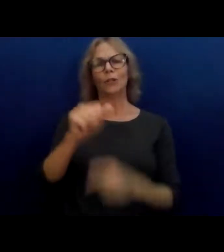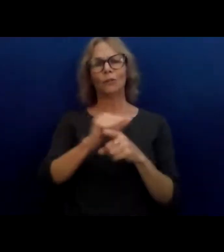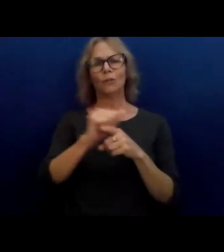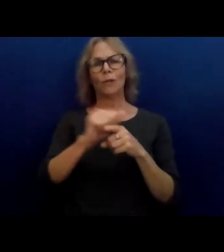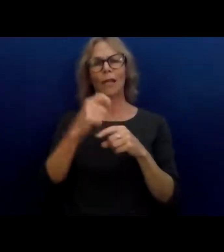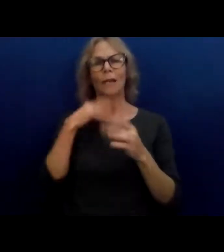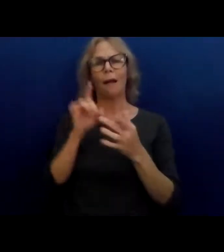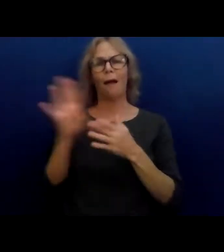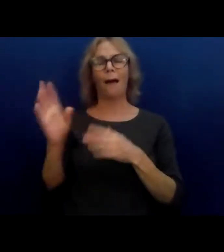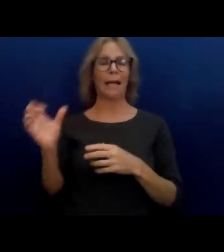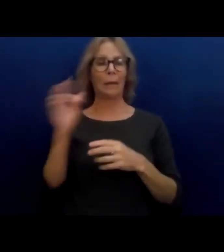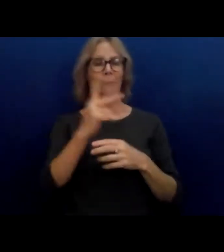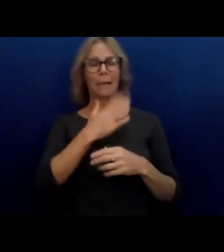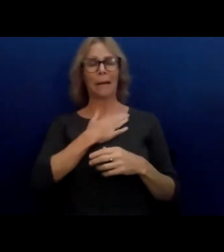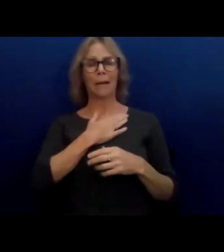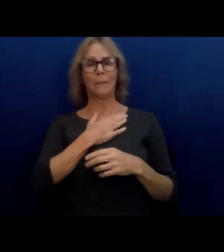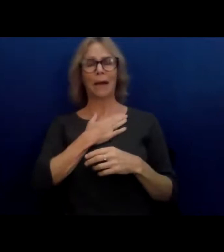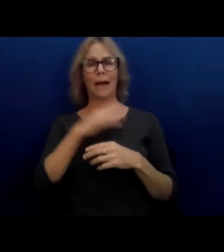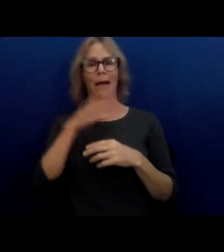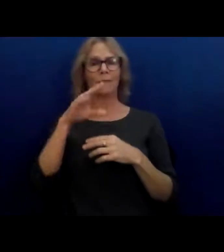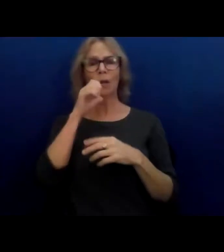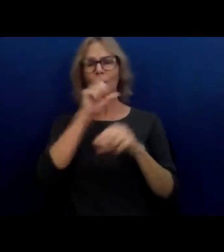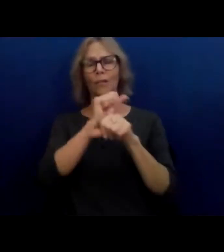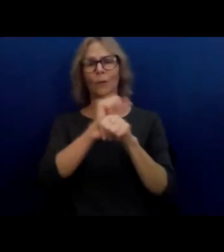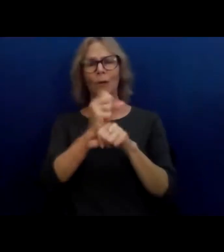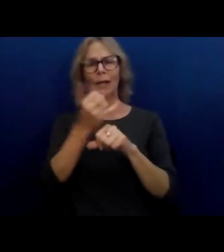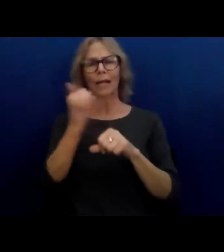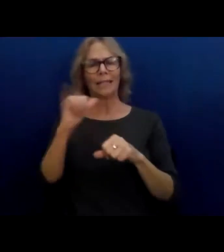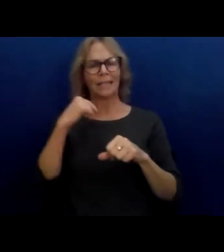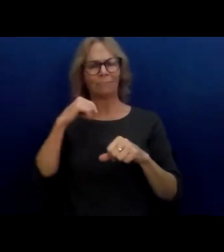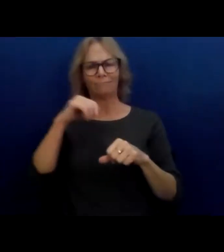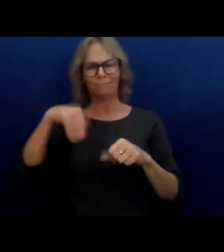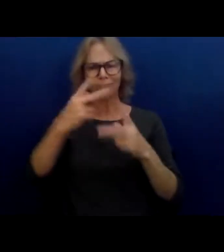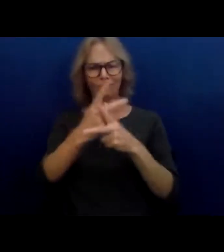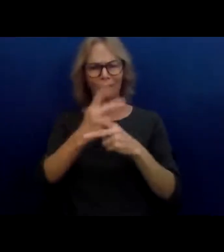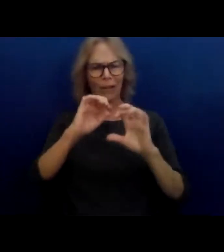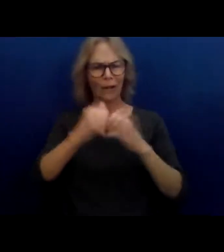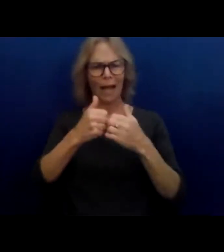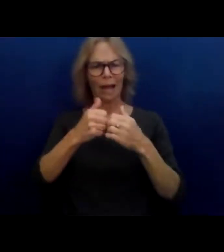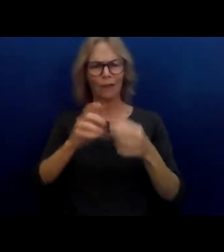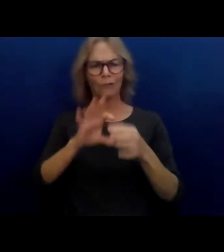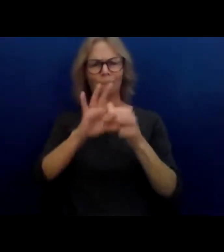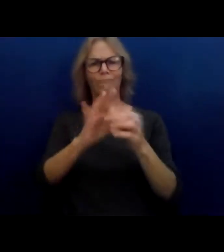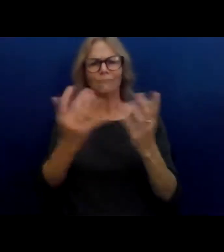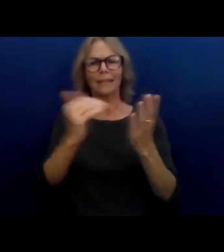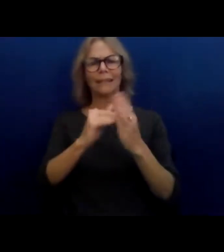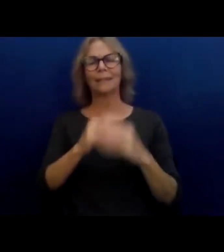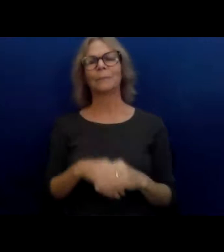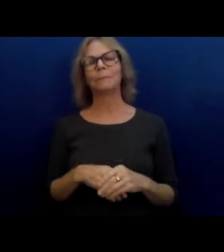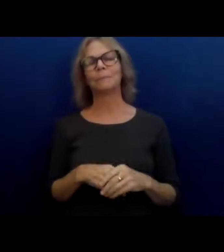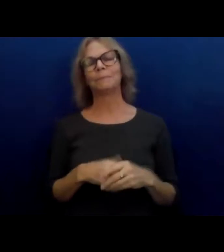when I came back, my video wasn't working, and I still haven't been able to figure out how to get that going again. Just it's blank.